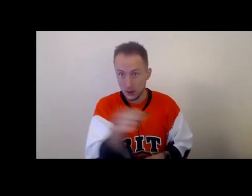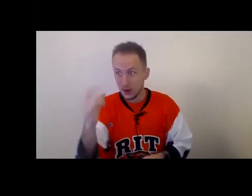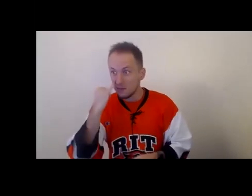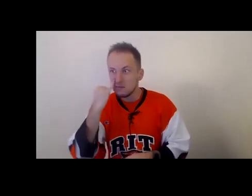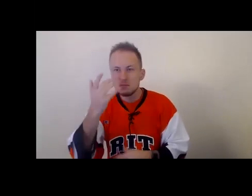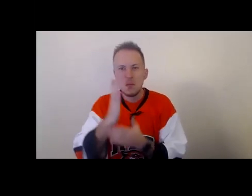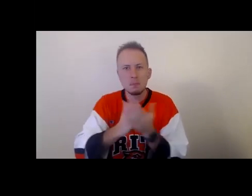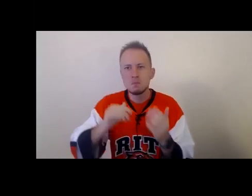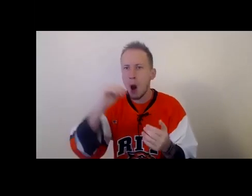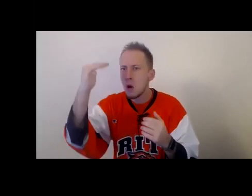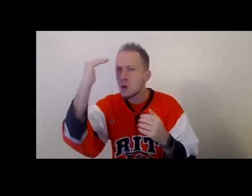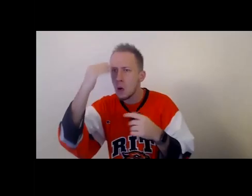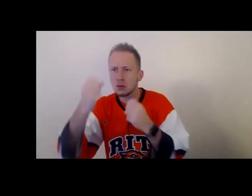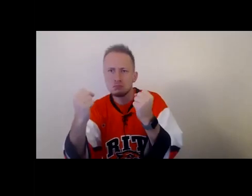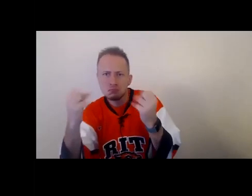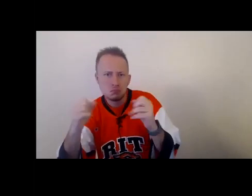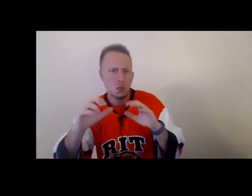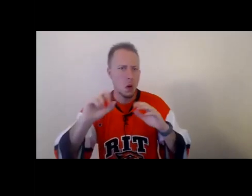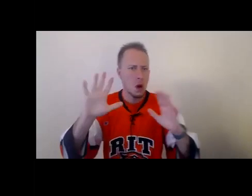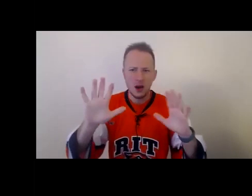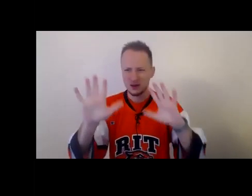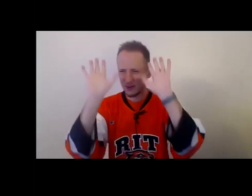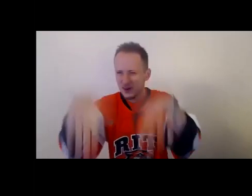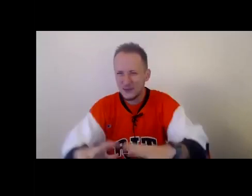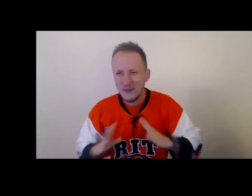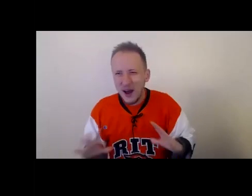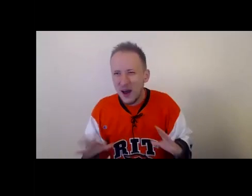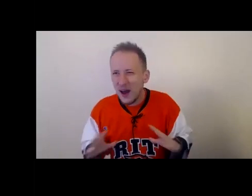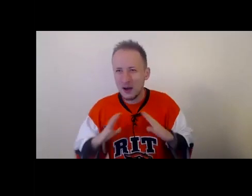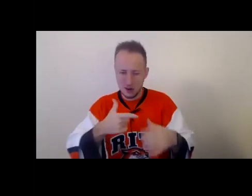And if some of our attendees do not know sign, that is perfectly OK.